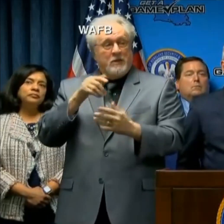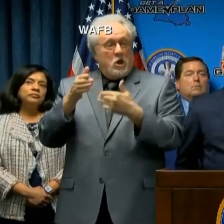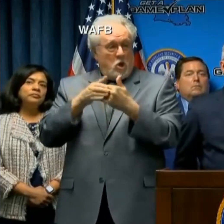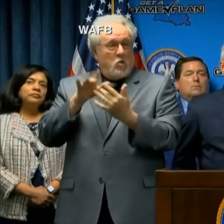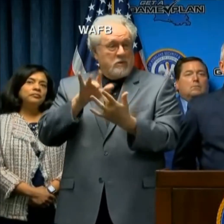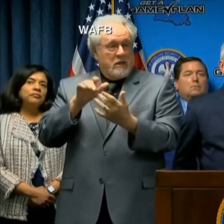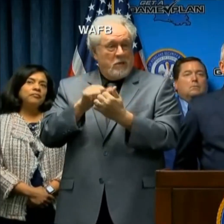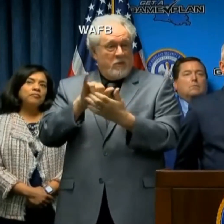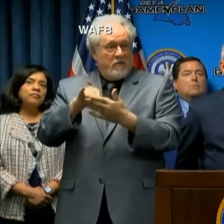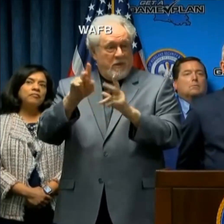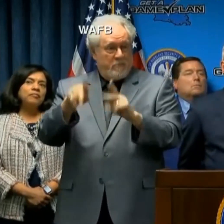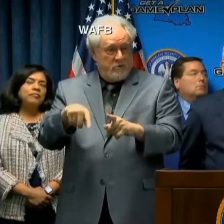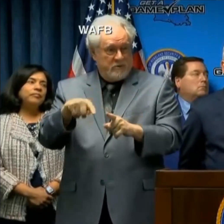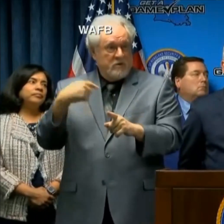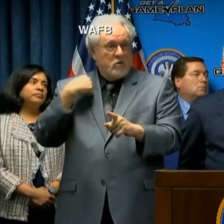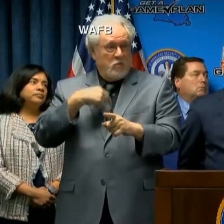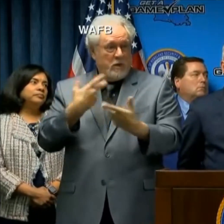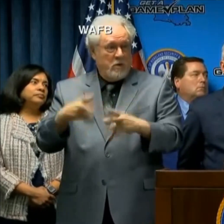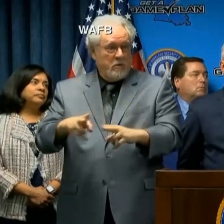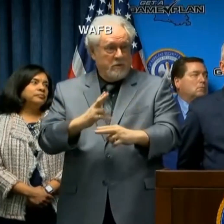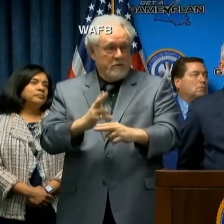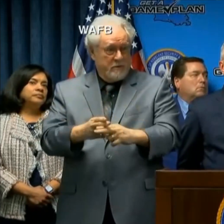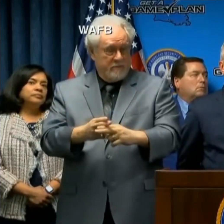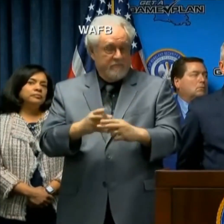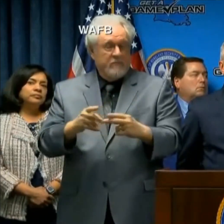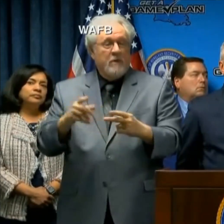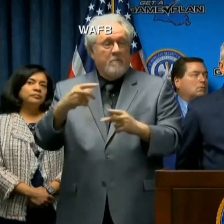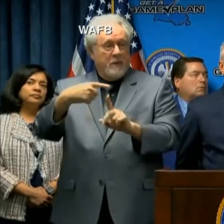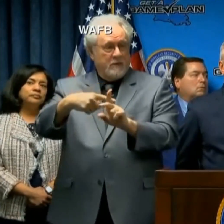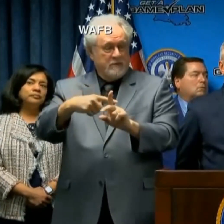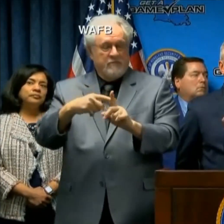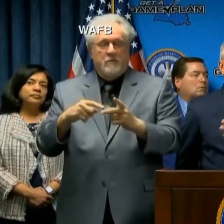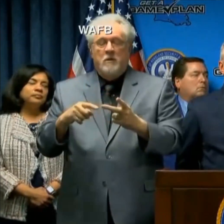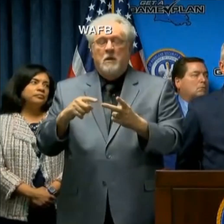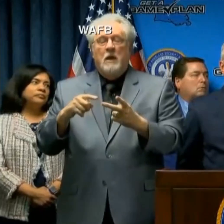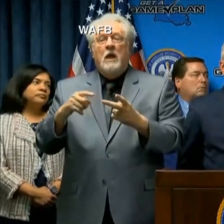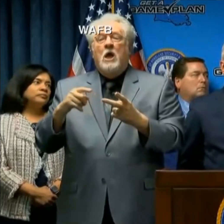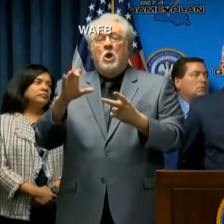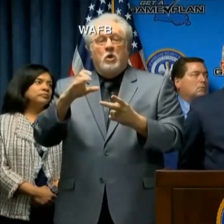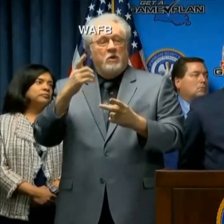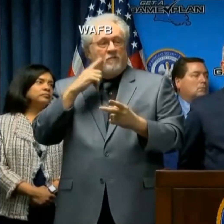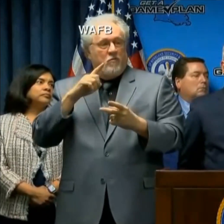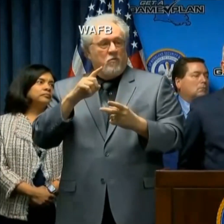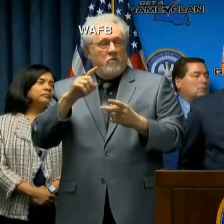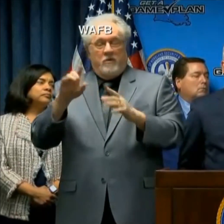with the individuals we've identified to be presumptive positives in this context we're looking at the entire facility and trying to